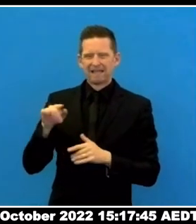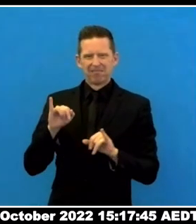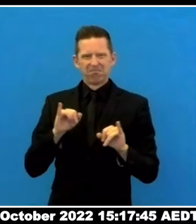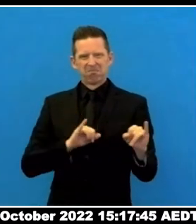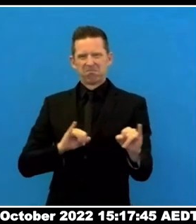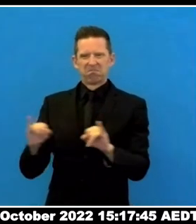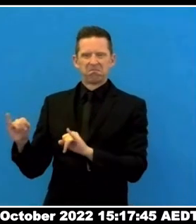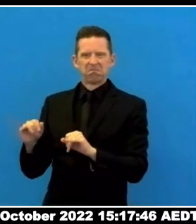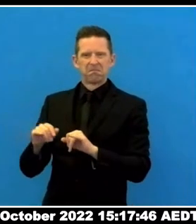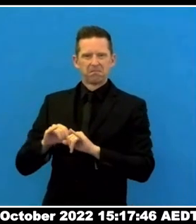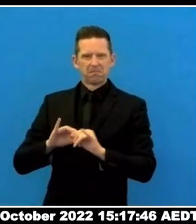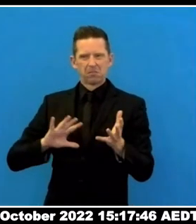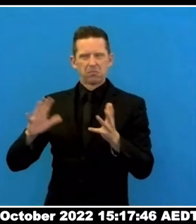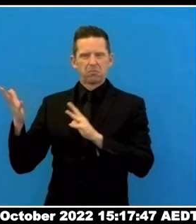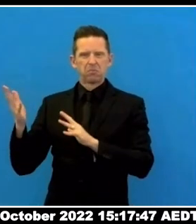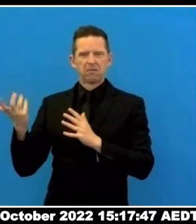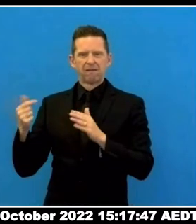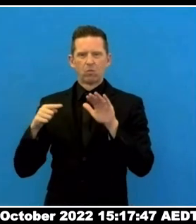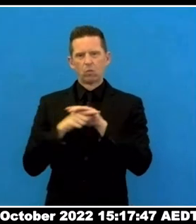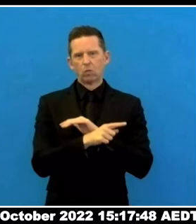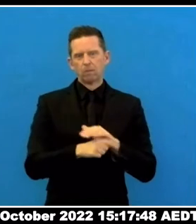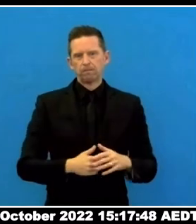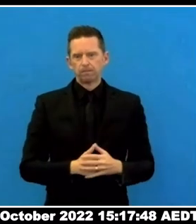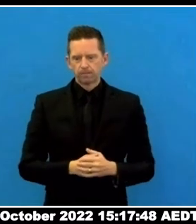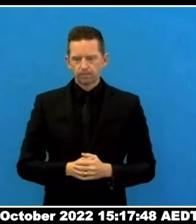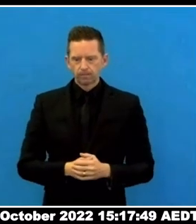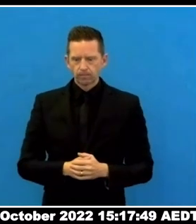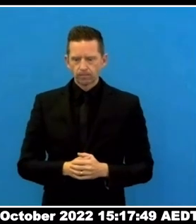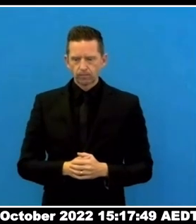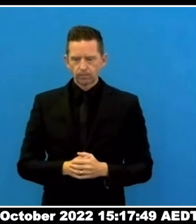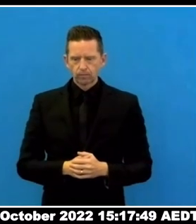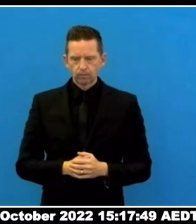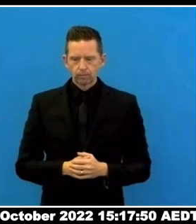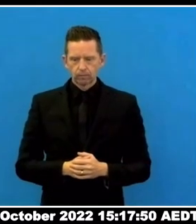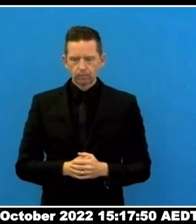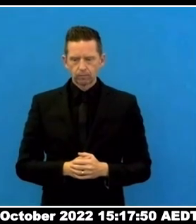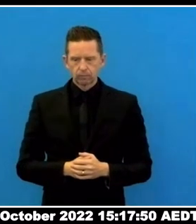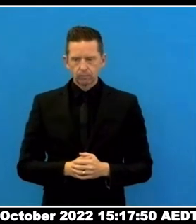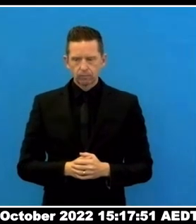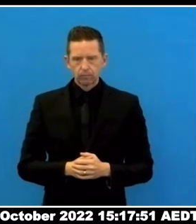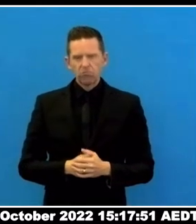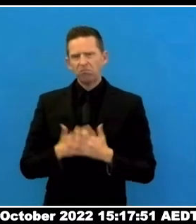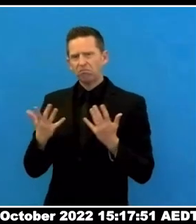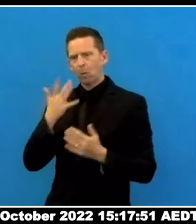worse and worse, so we escaped from Iraq. When you first came to Australia